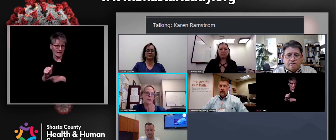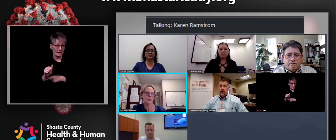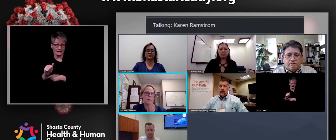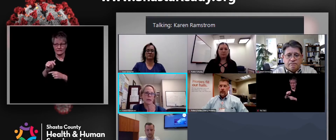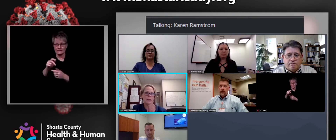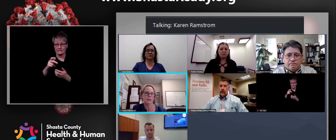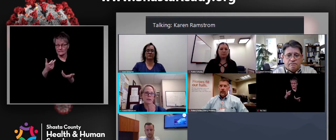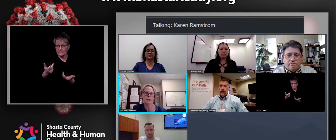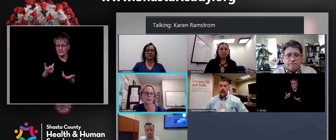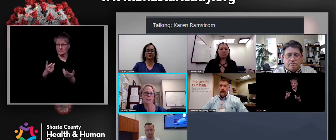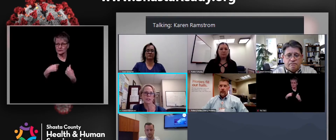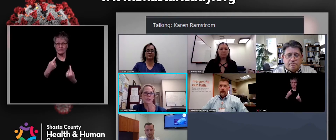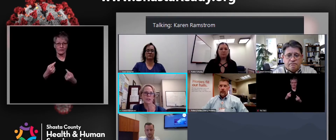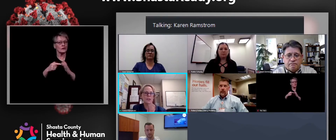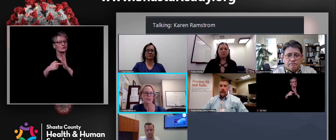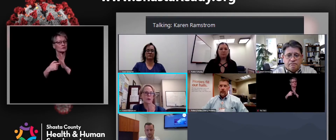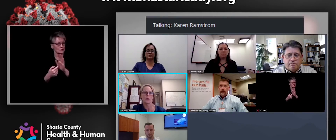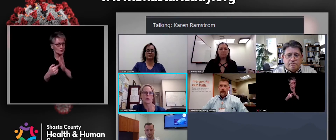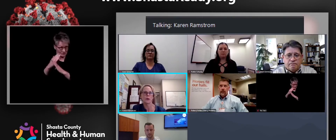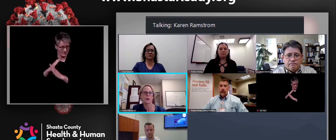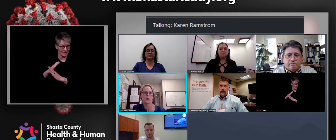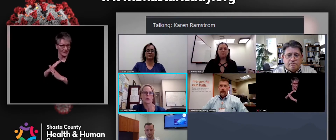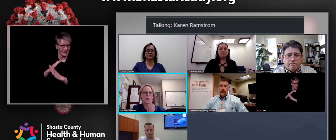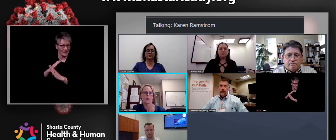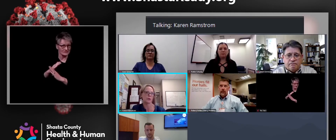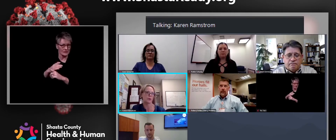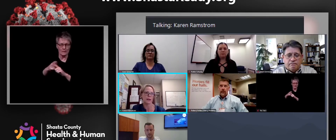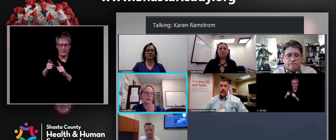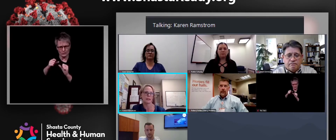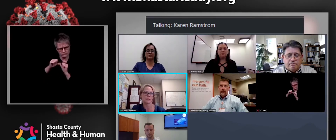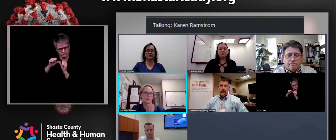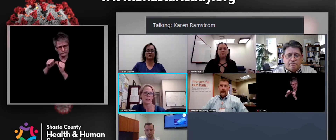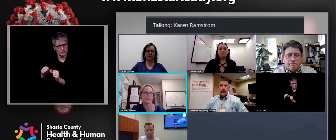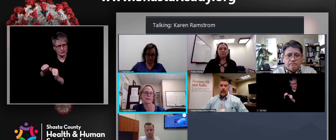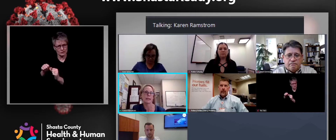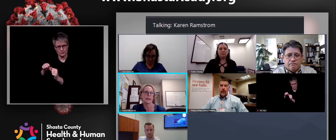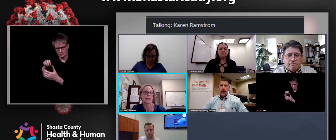something that's being monitored closely just so it can inform future vaccine development